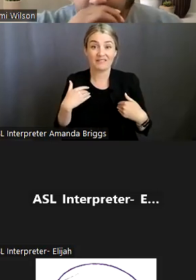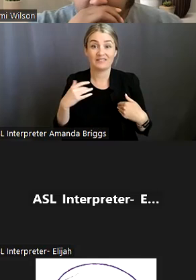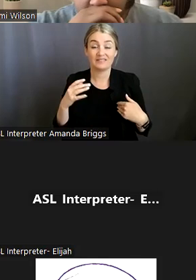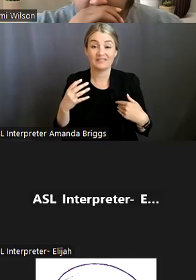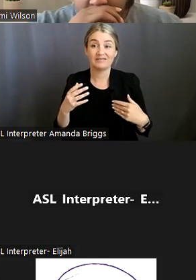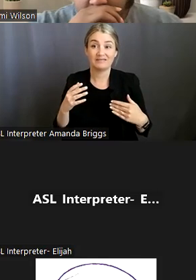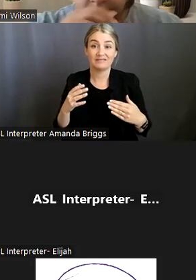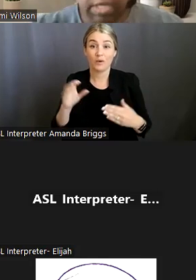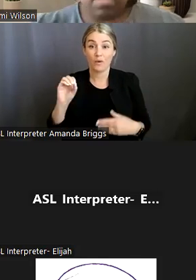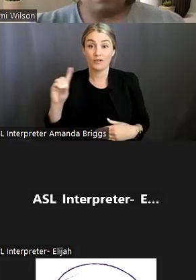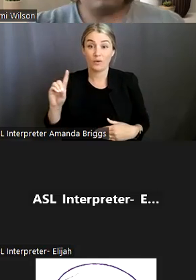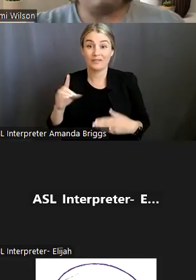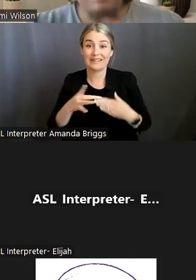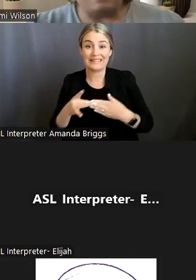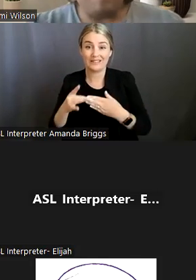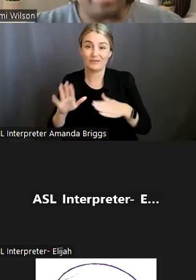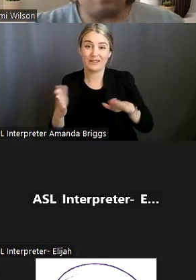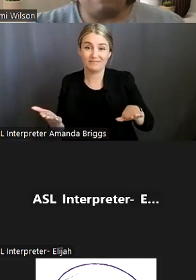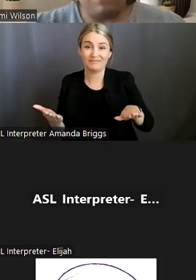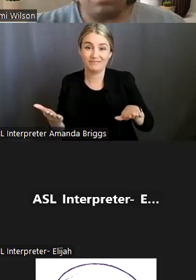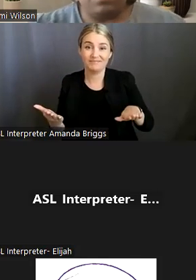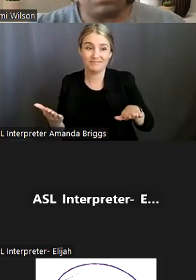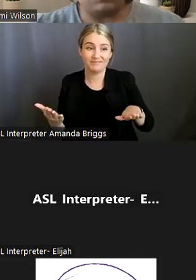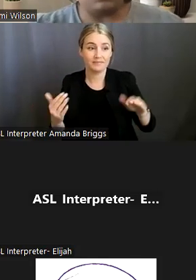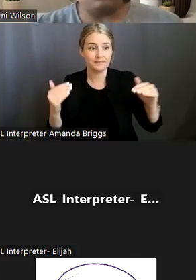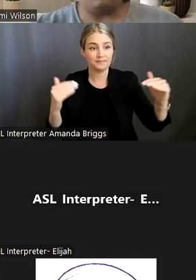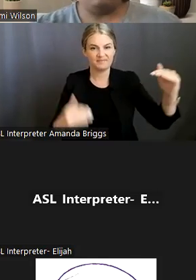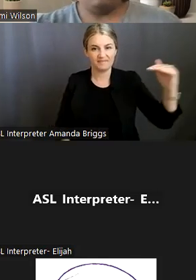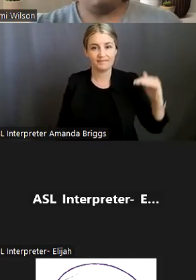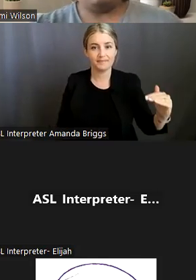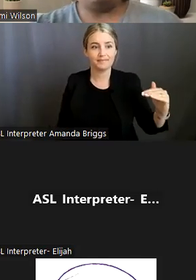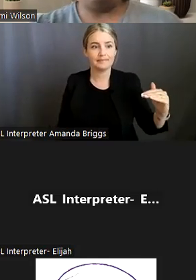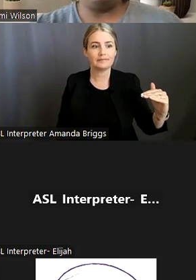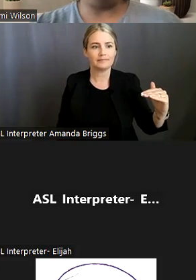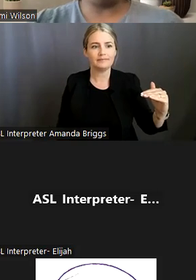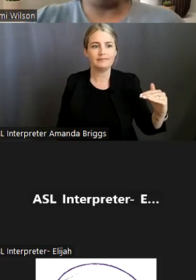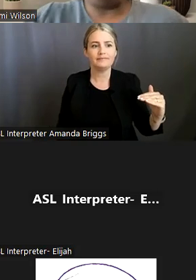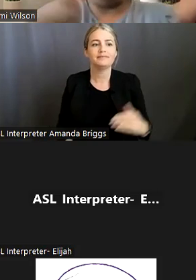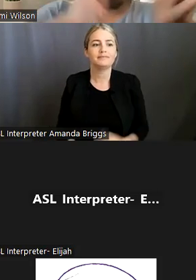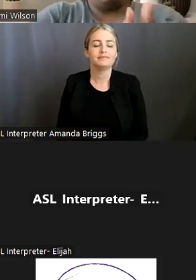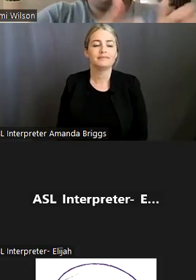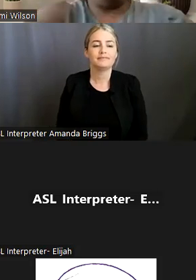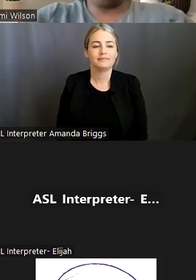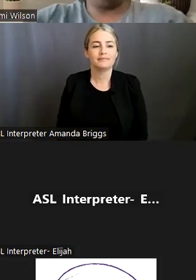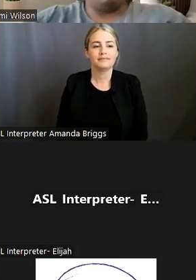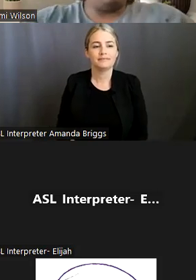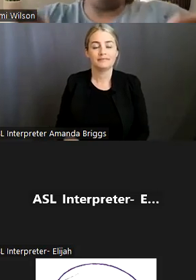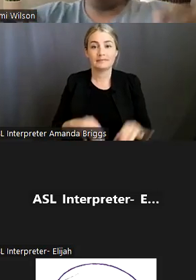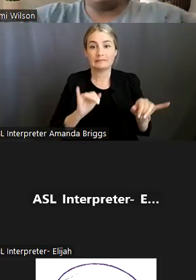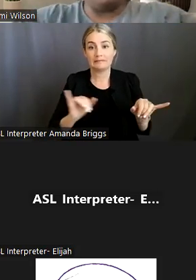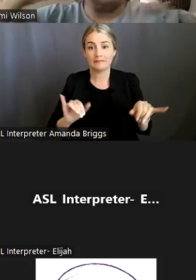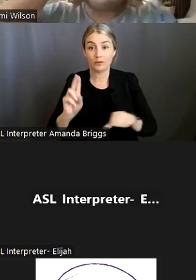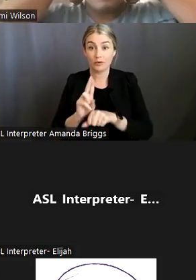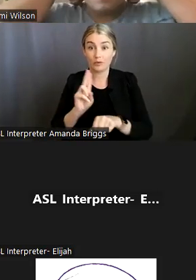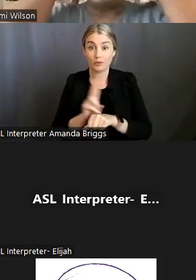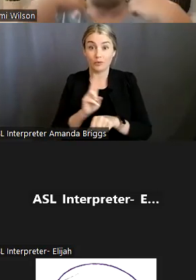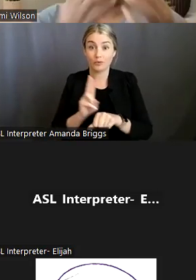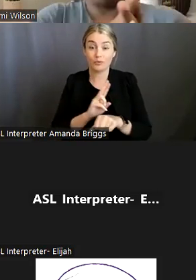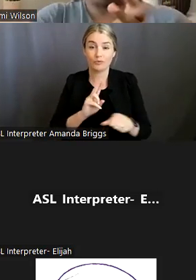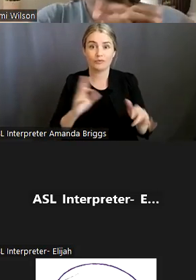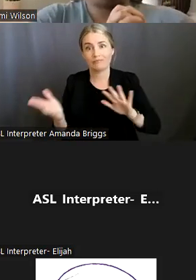Erratic pattern of use. So going back to, you know what we've mentioned a couple